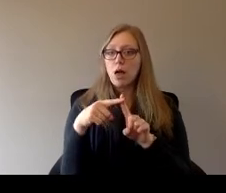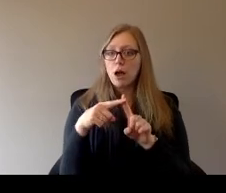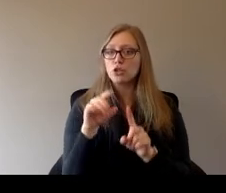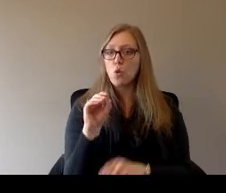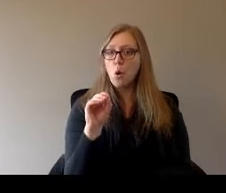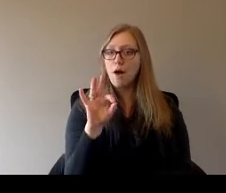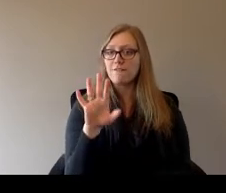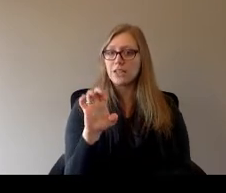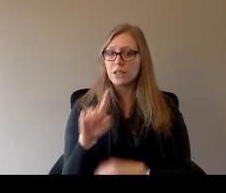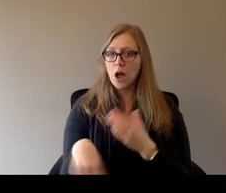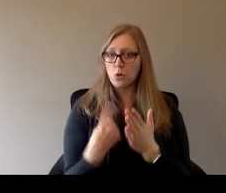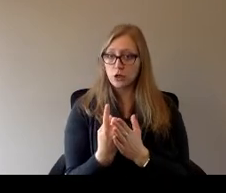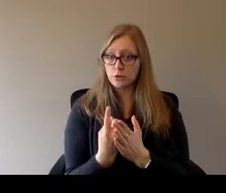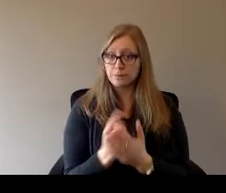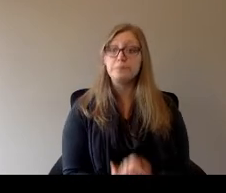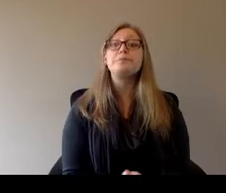Now here is your daily routine.